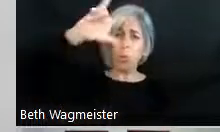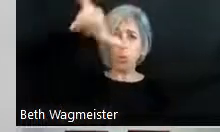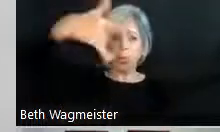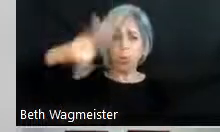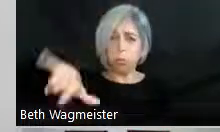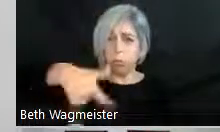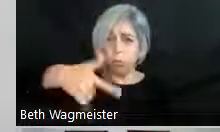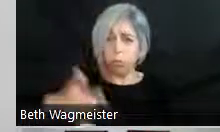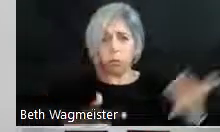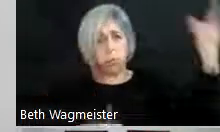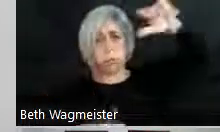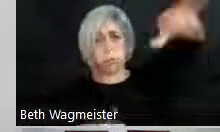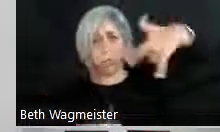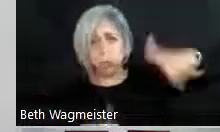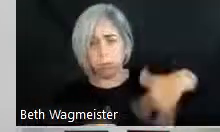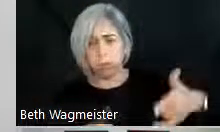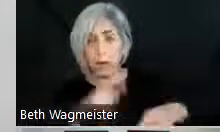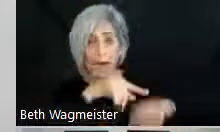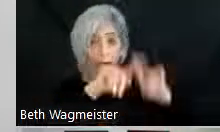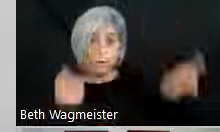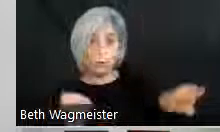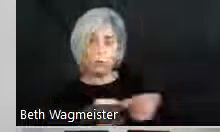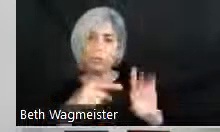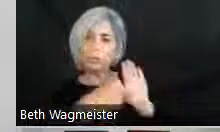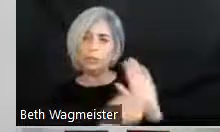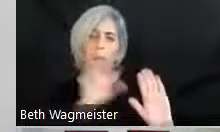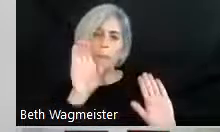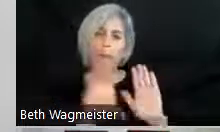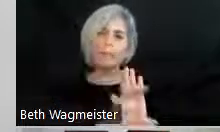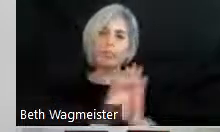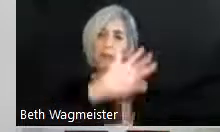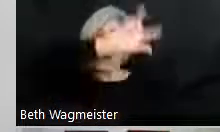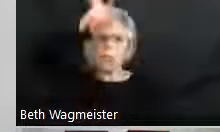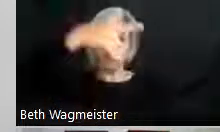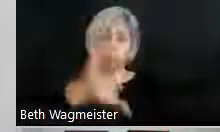On screen I've got an image of an airplane, in a field, crashed. It looks worse for wear. It looks